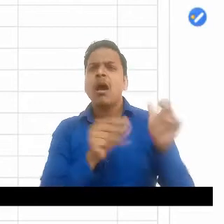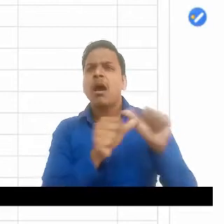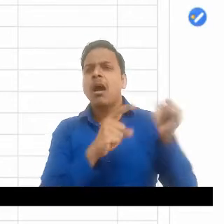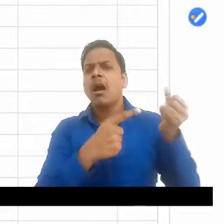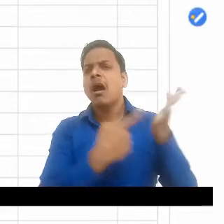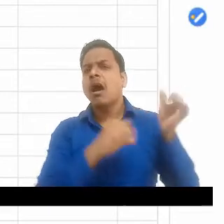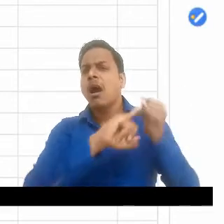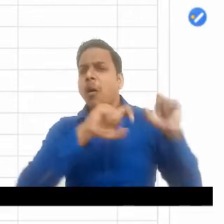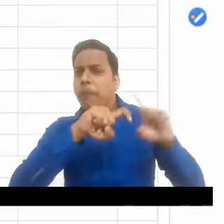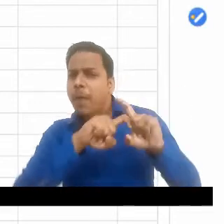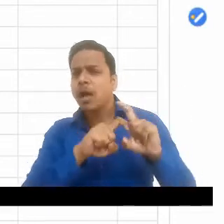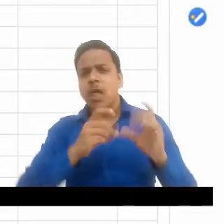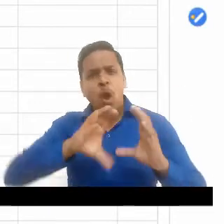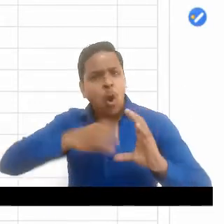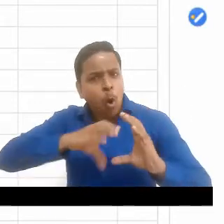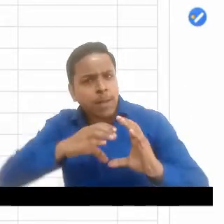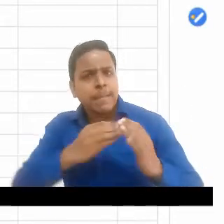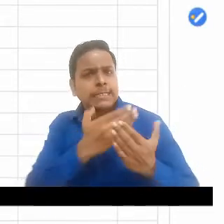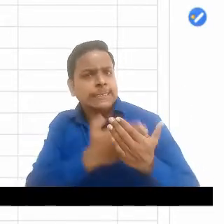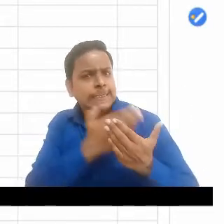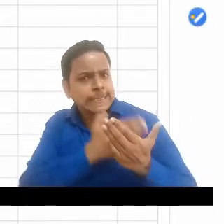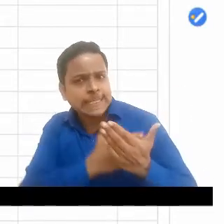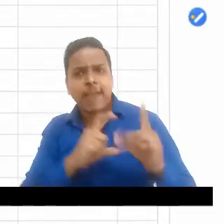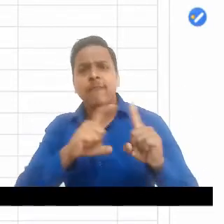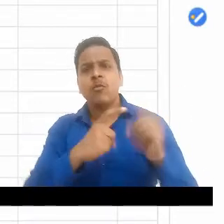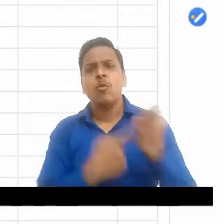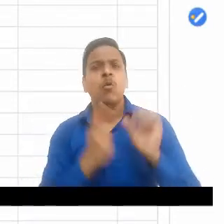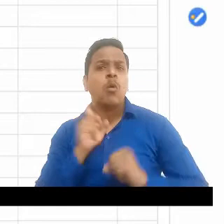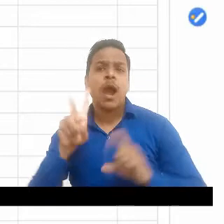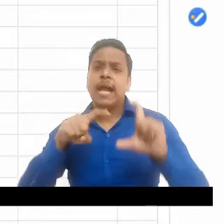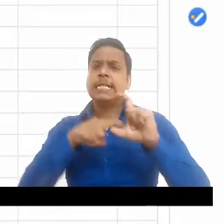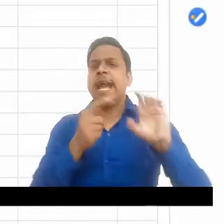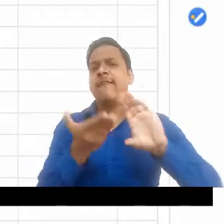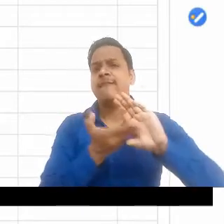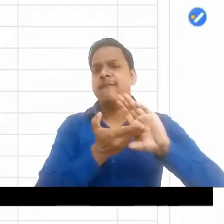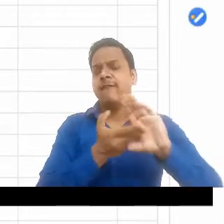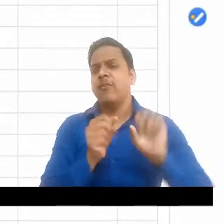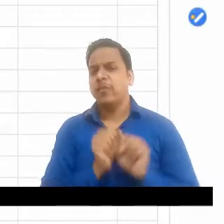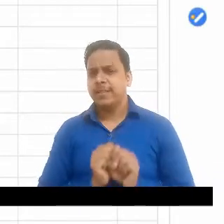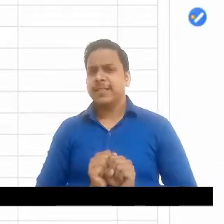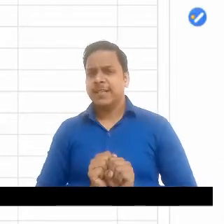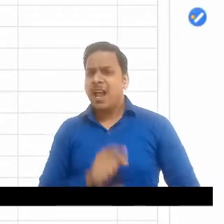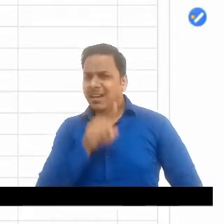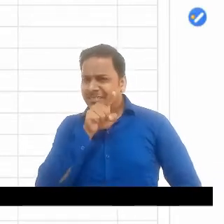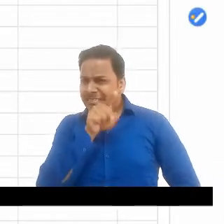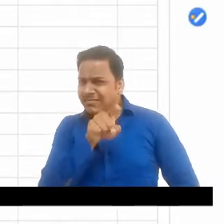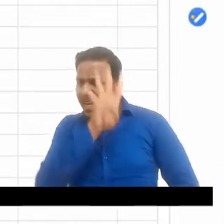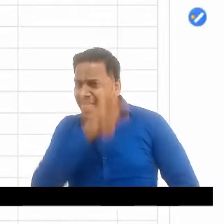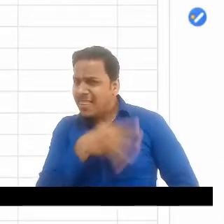spreadsheet gets automatically saved to your drive folder. Now this looks exactly like